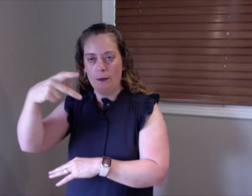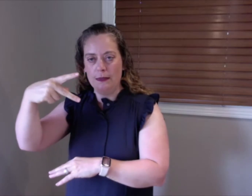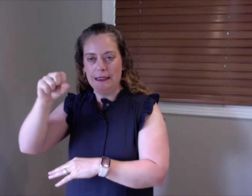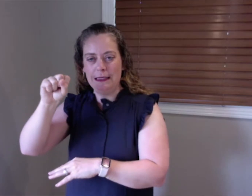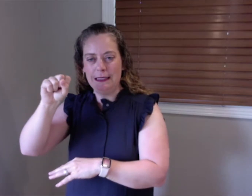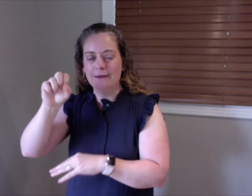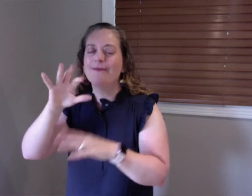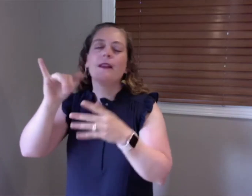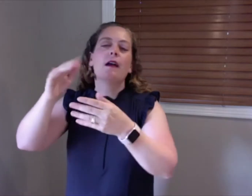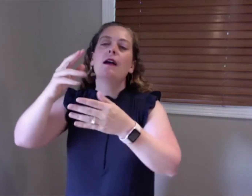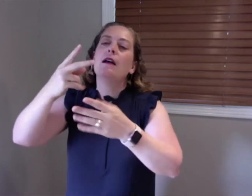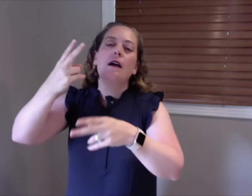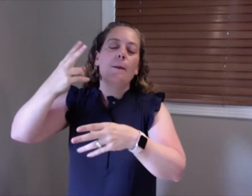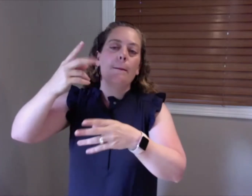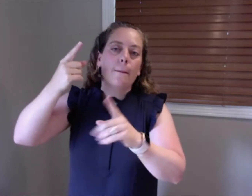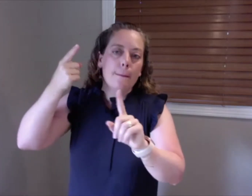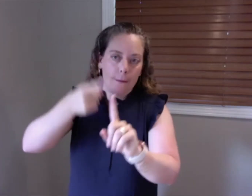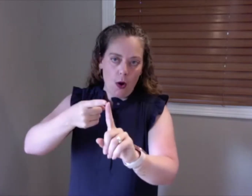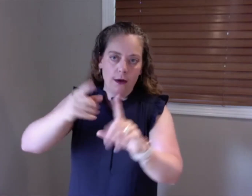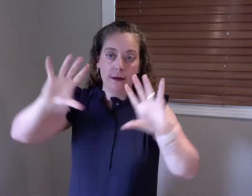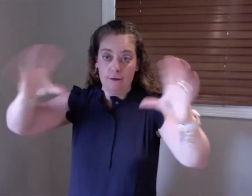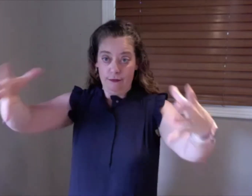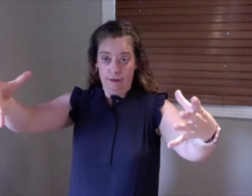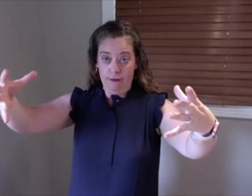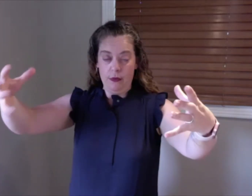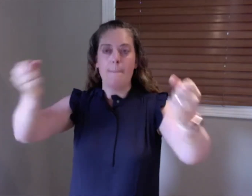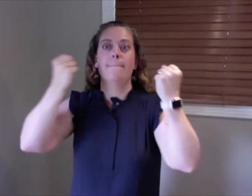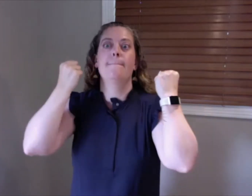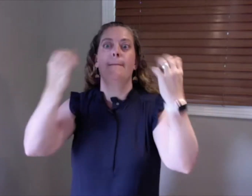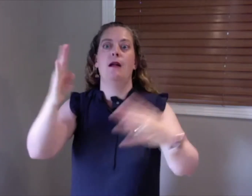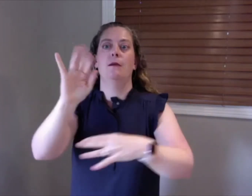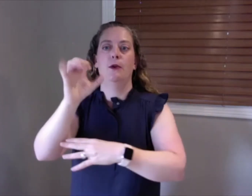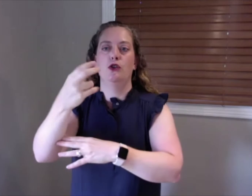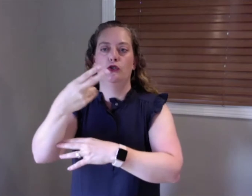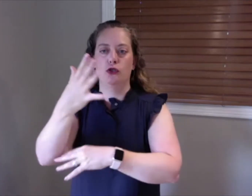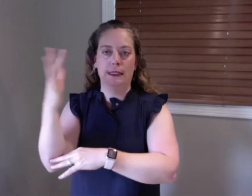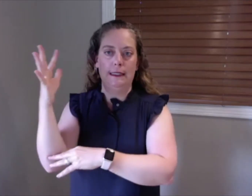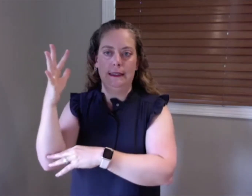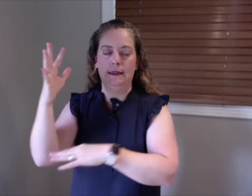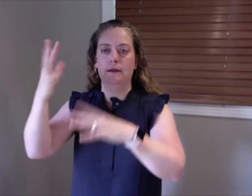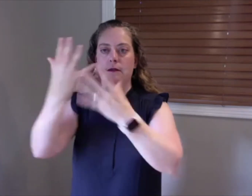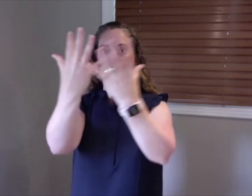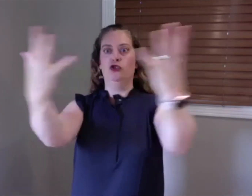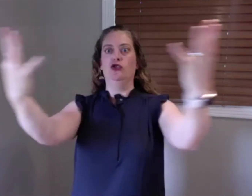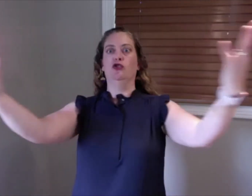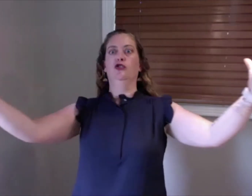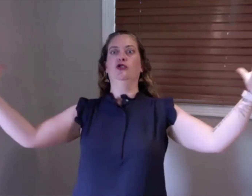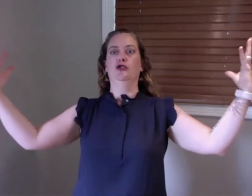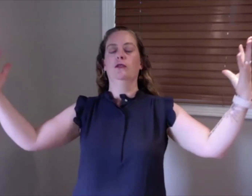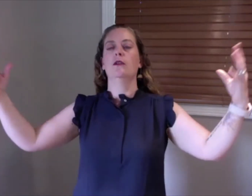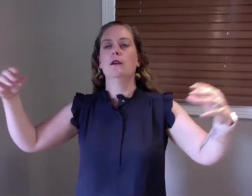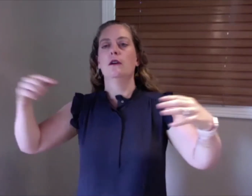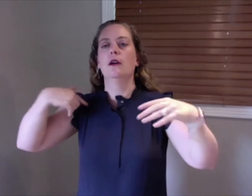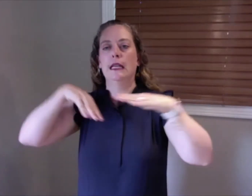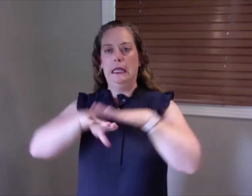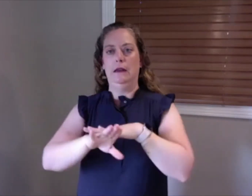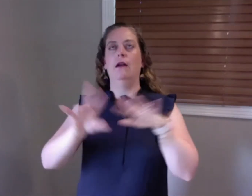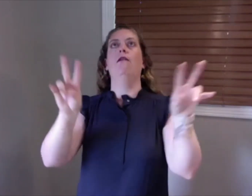a c.. of birch trees and you would go in and you were just surrounded by trees